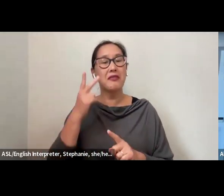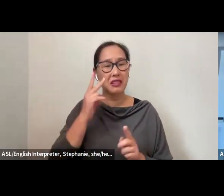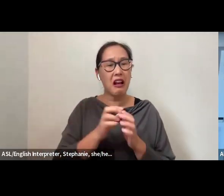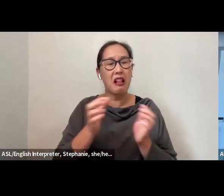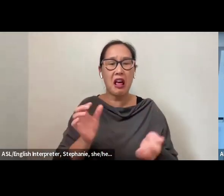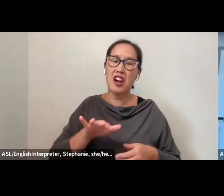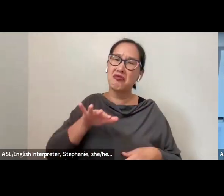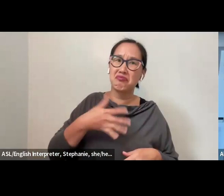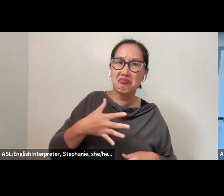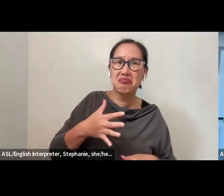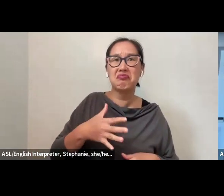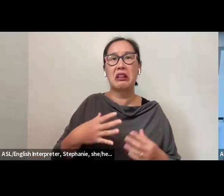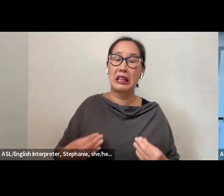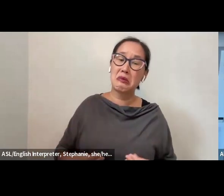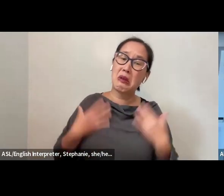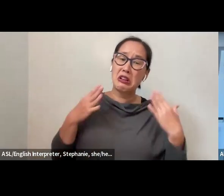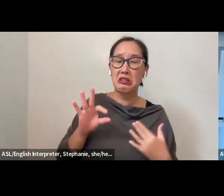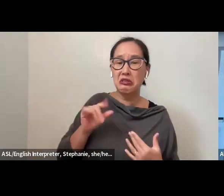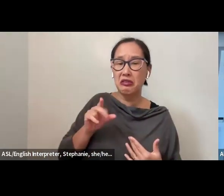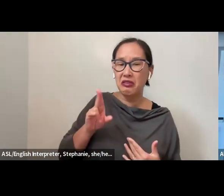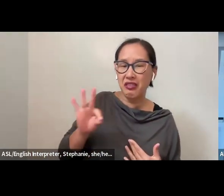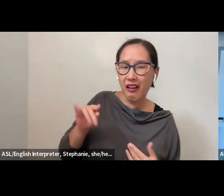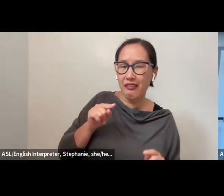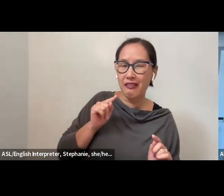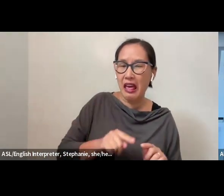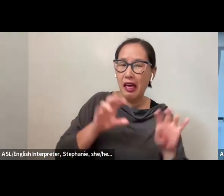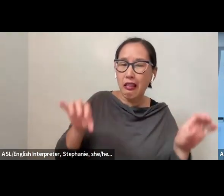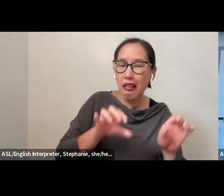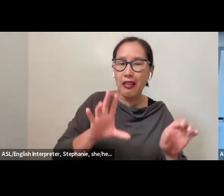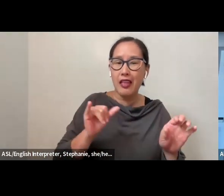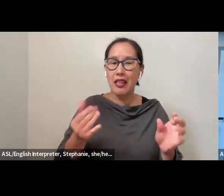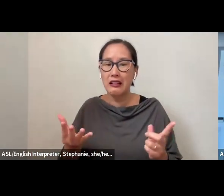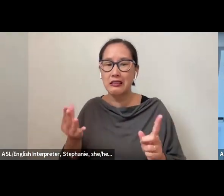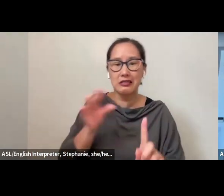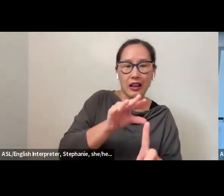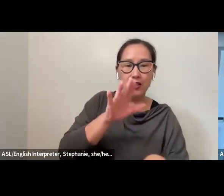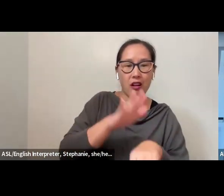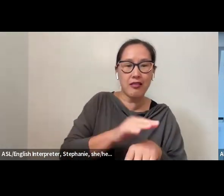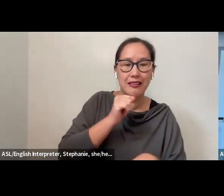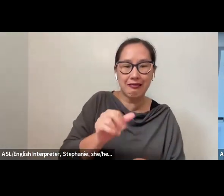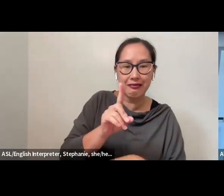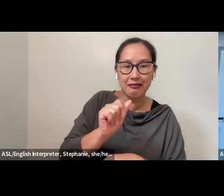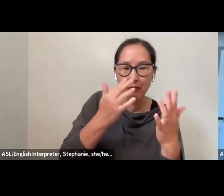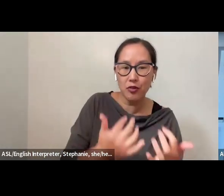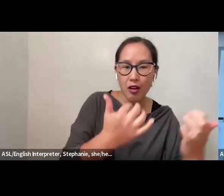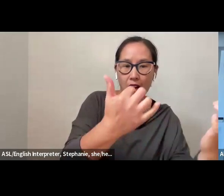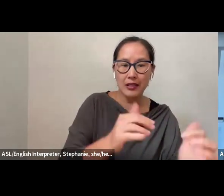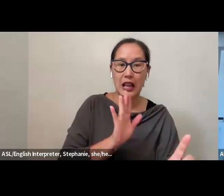inspirational fluff that's clearly centered on a non-disabled audience and their expectation